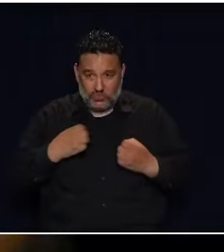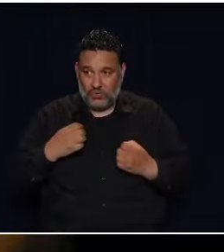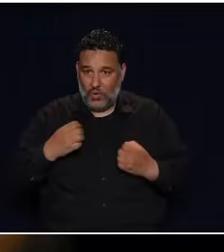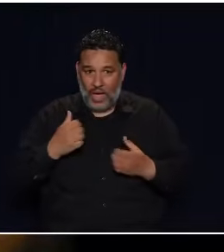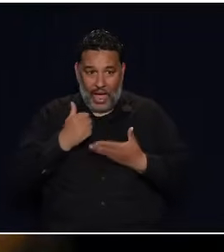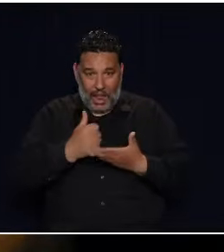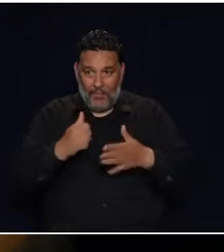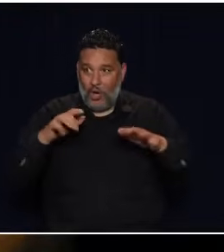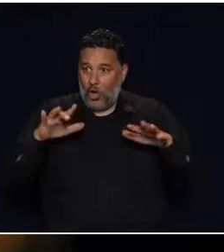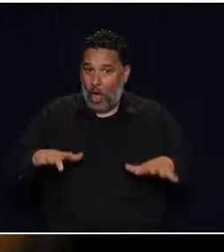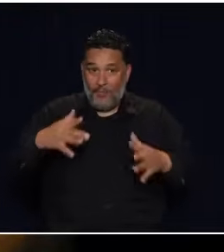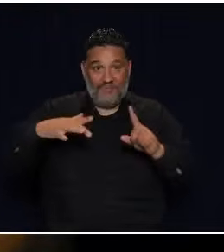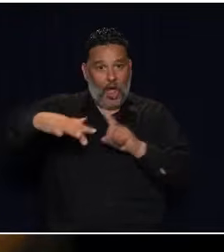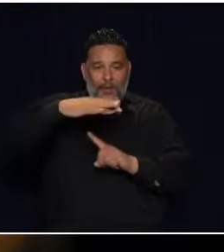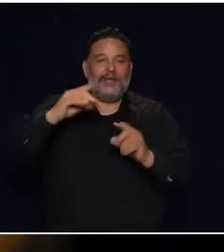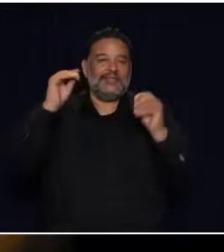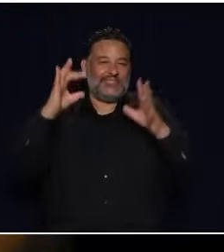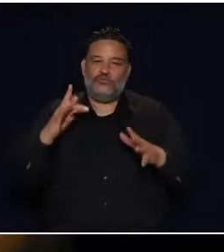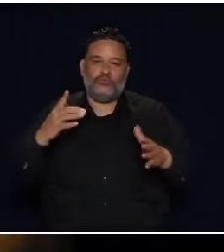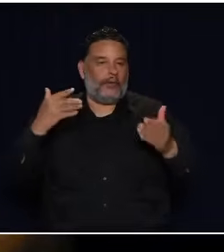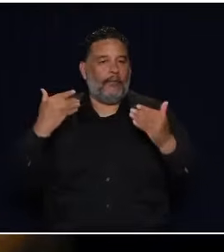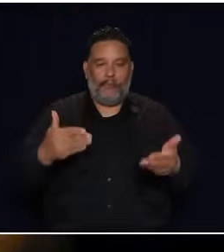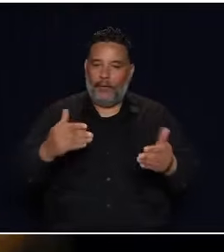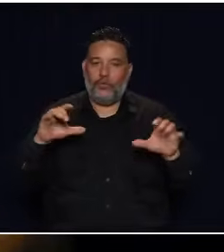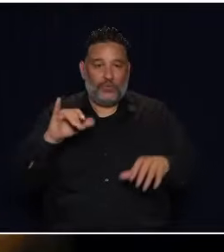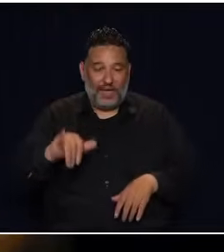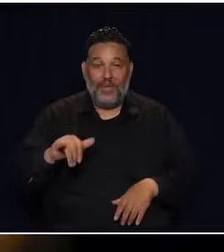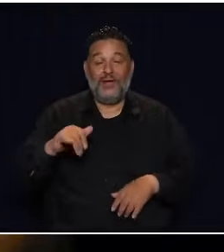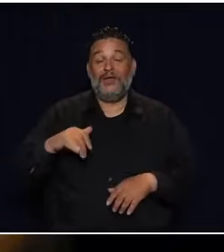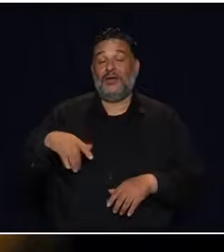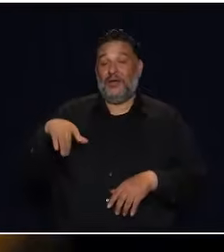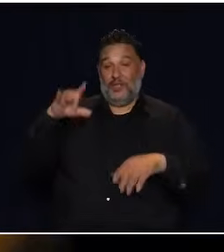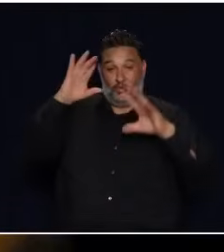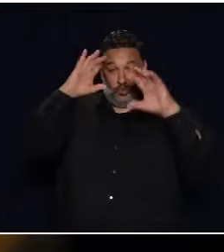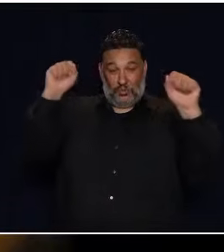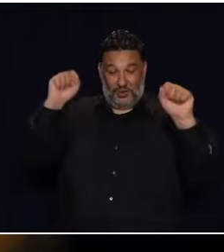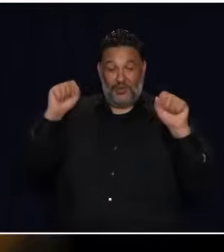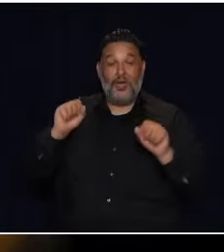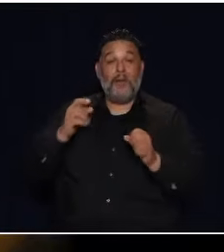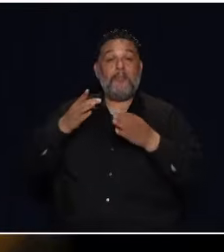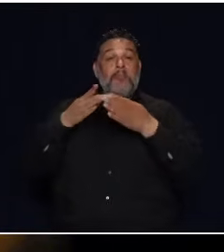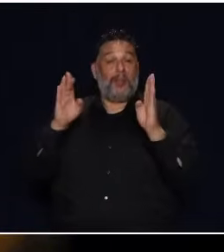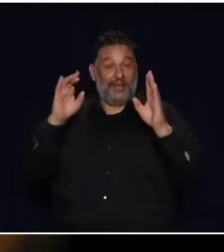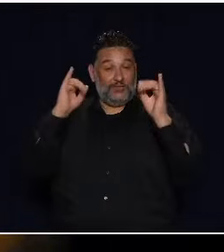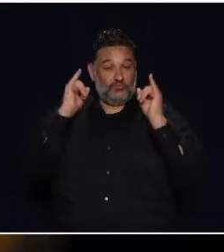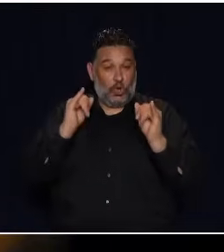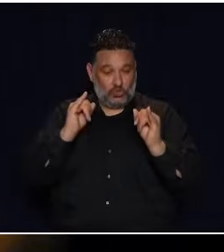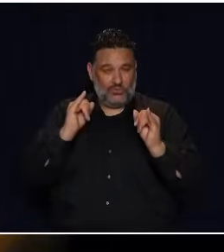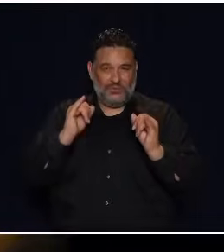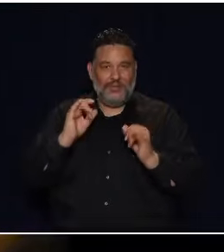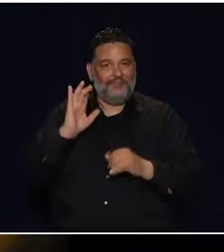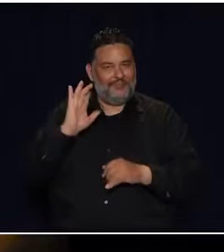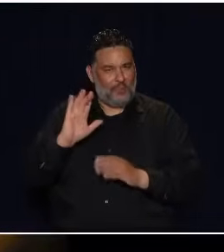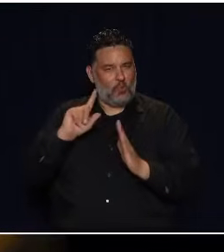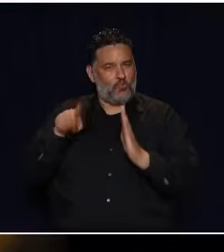THEIR EMOTIONS SO THEY CAN HAVE A CALM LEARNING ENVIRONMENT, TEACHERS ARE GOING TO DO THAT. I BELIEVE IT IS THE ROLE OF THE